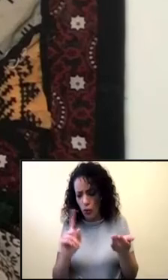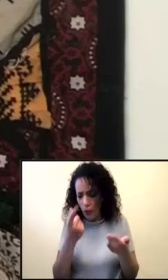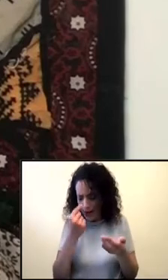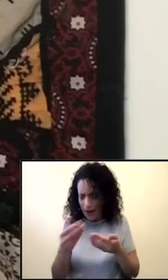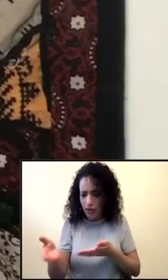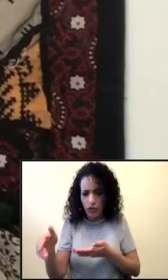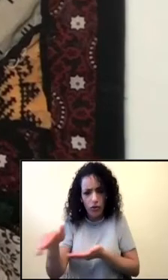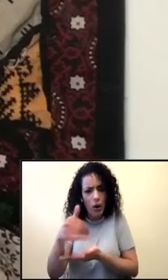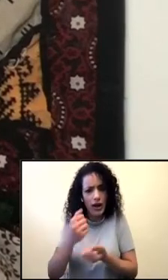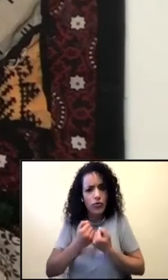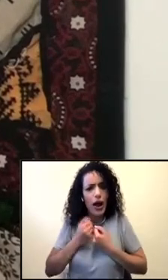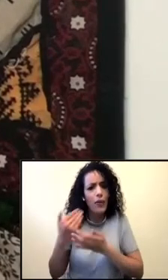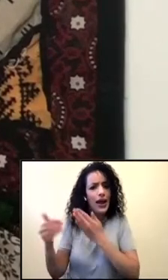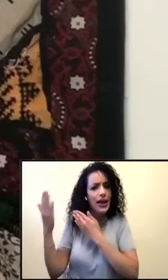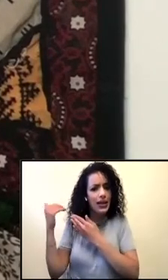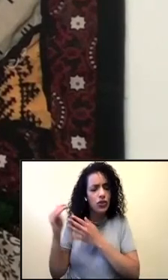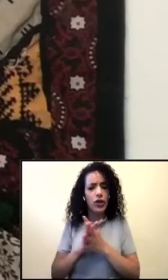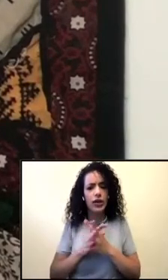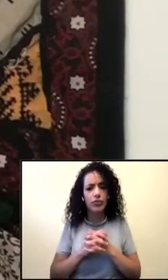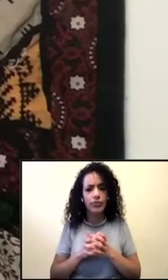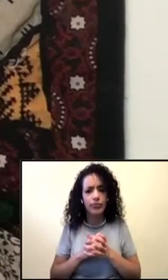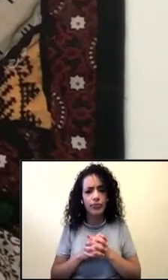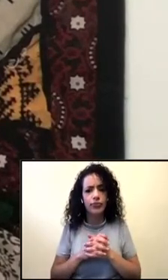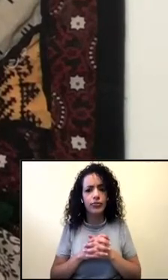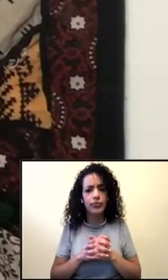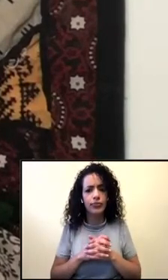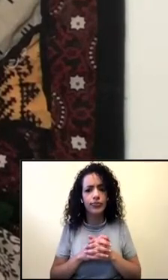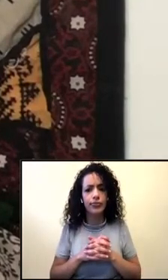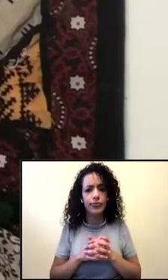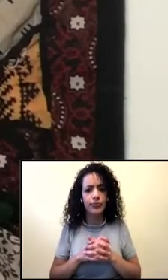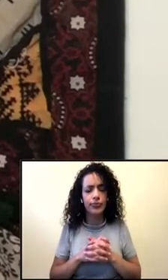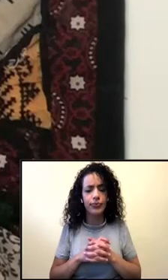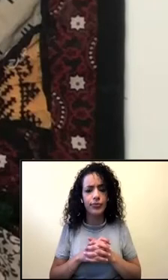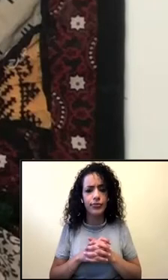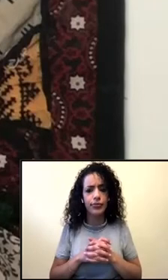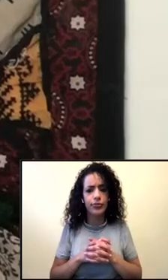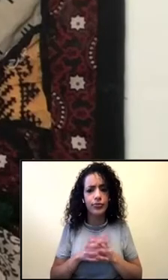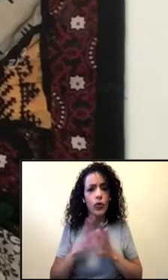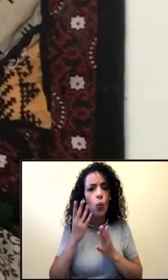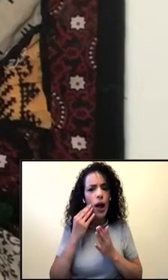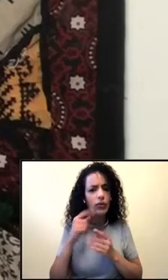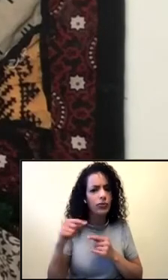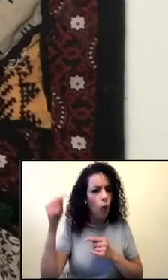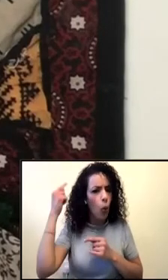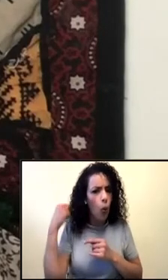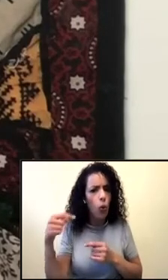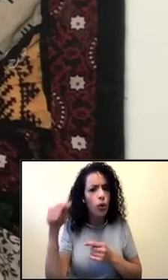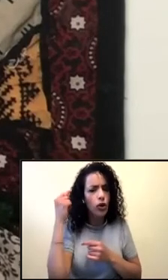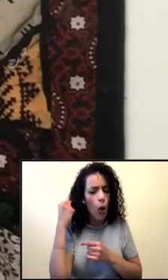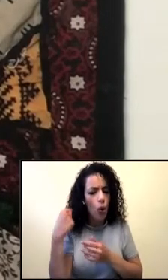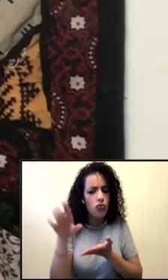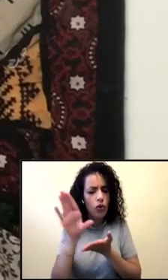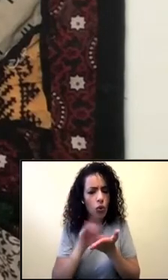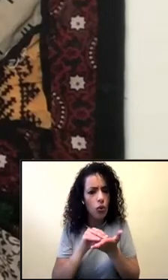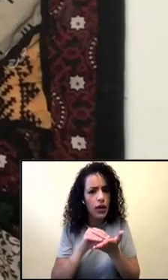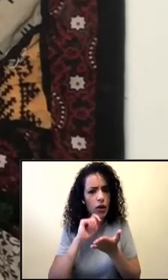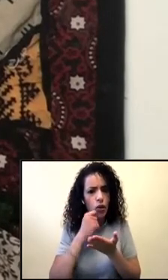get from a whole history, as well is when it's an audio recording, we get a voice, we get emotion,